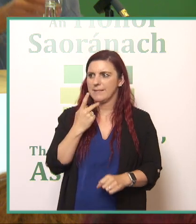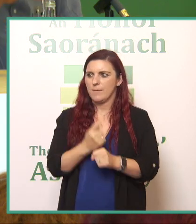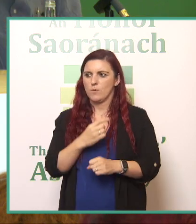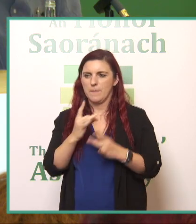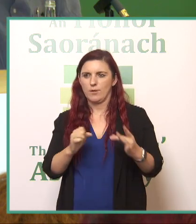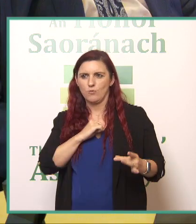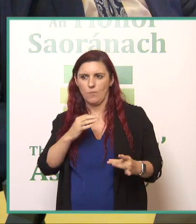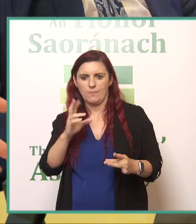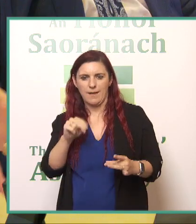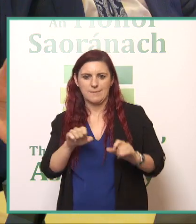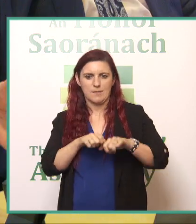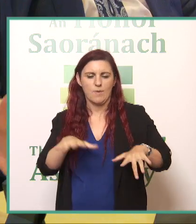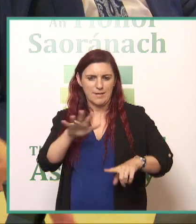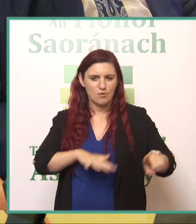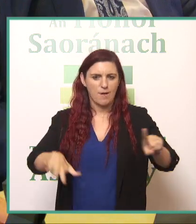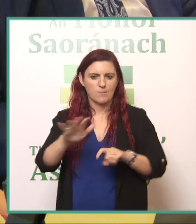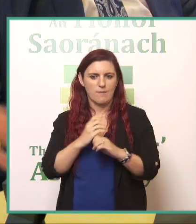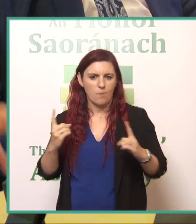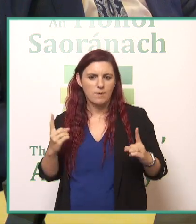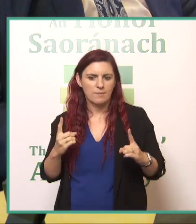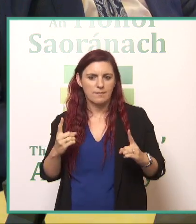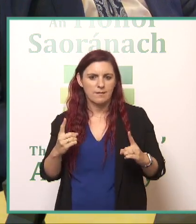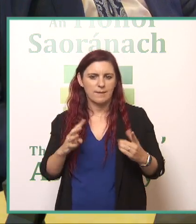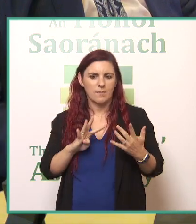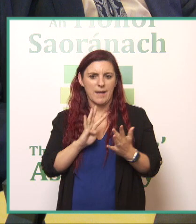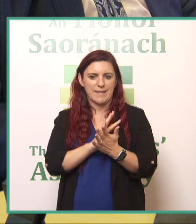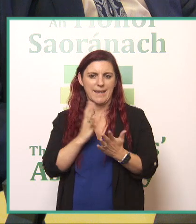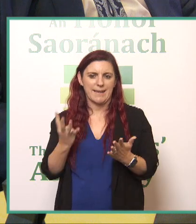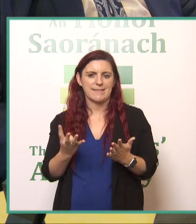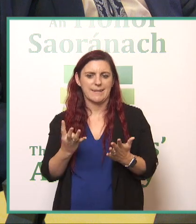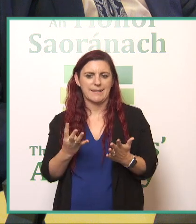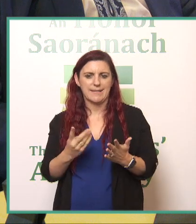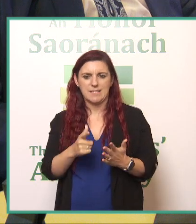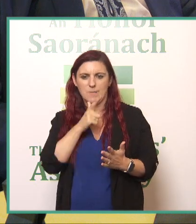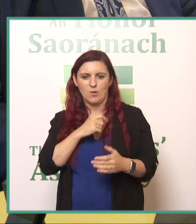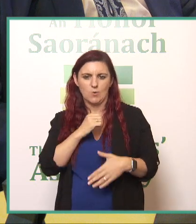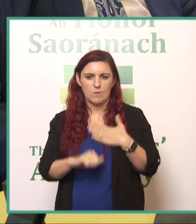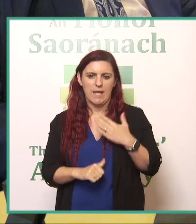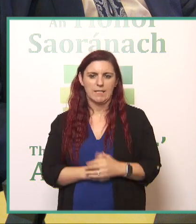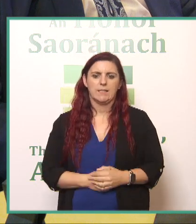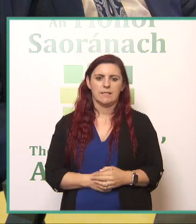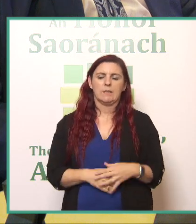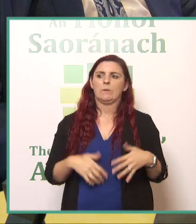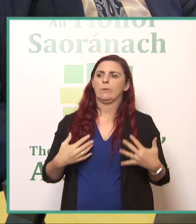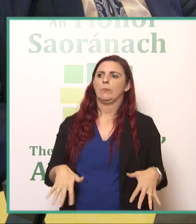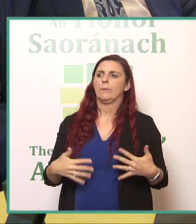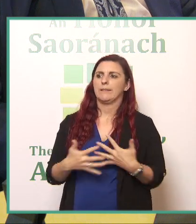we try and spread it around the room um we had 19 speakers today that's a lot of people in and